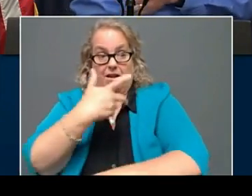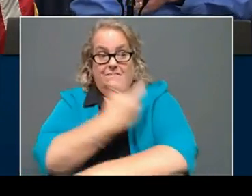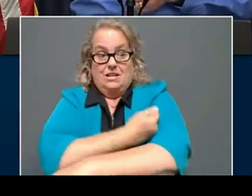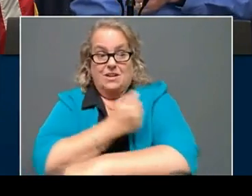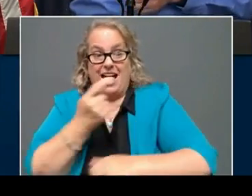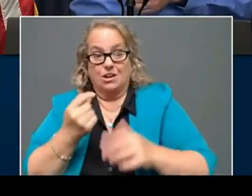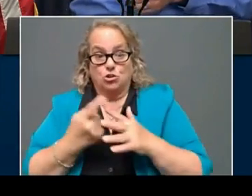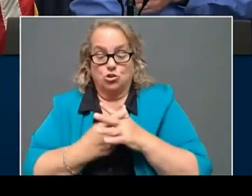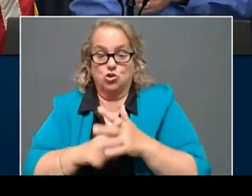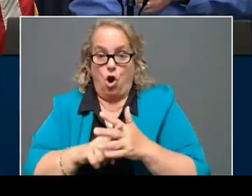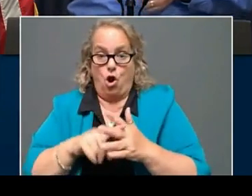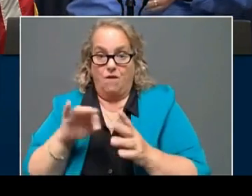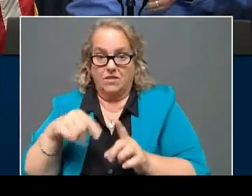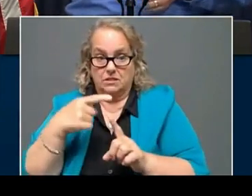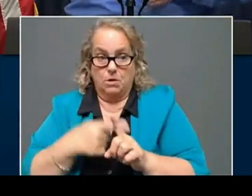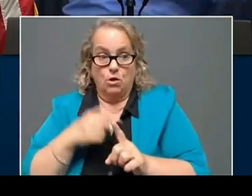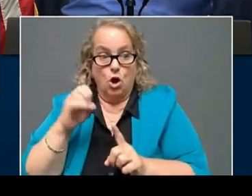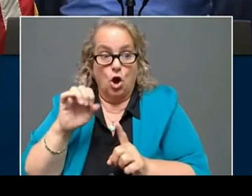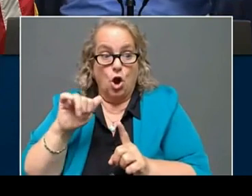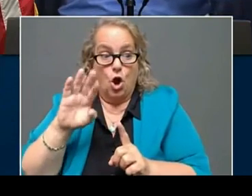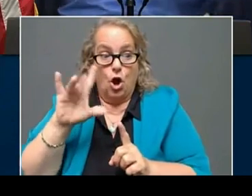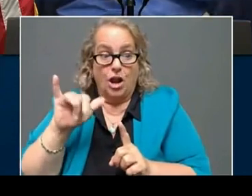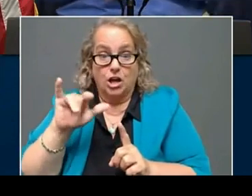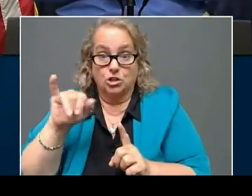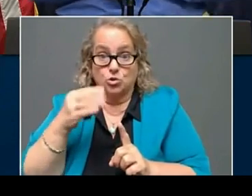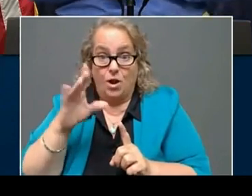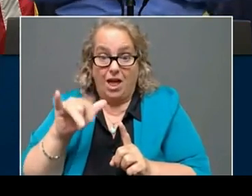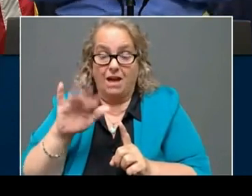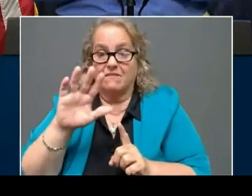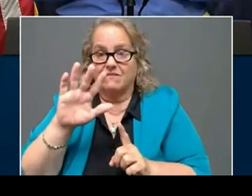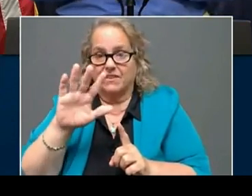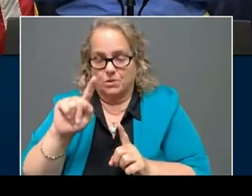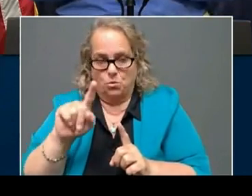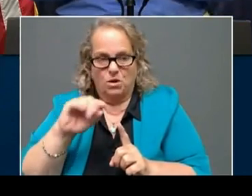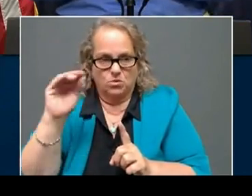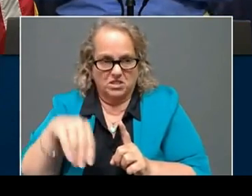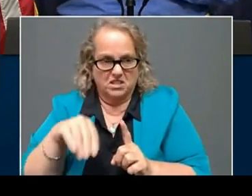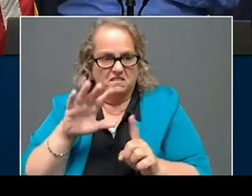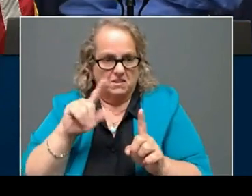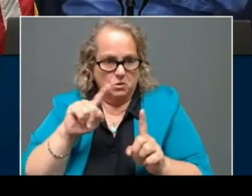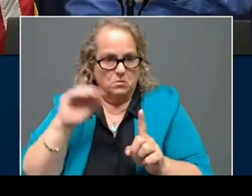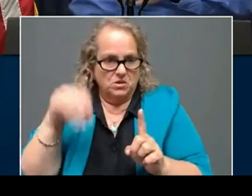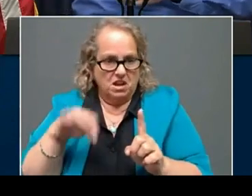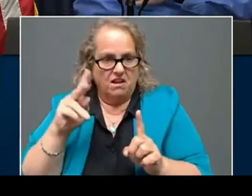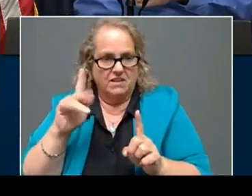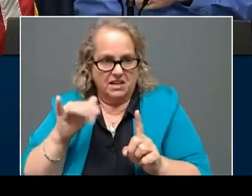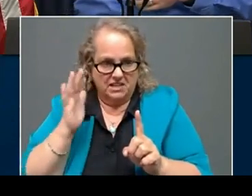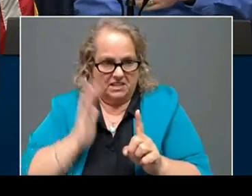early July we have 51% or close to 51% of Kentucky and vaccinated. The gray